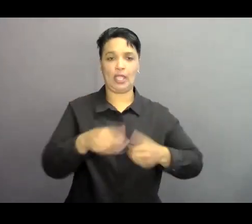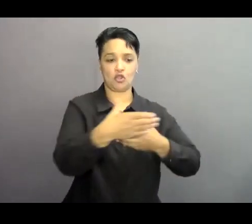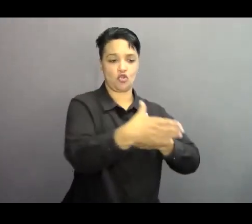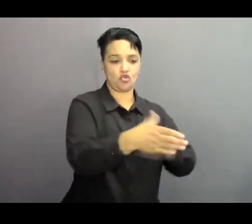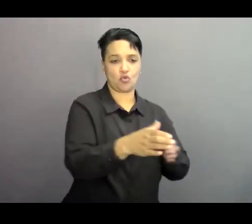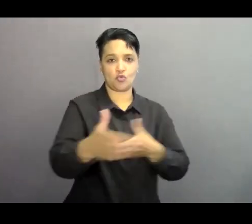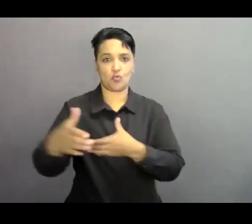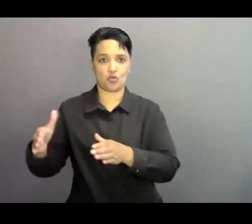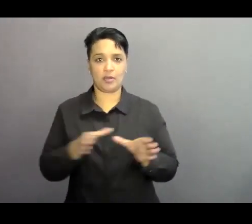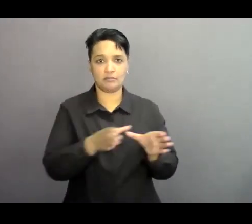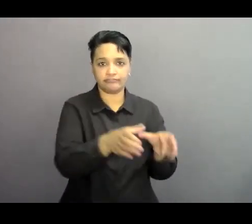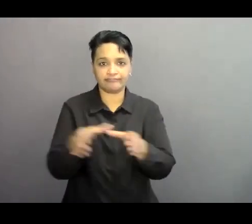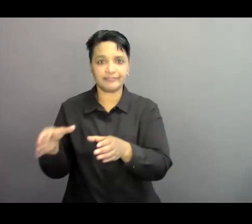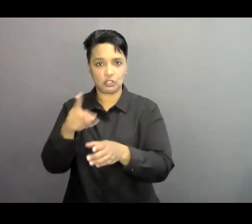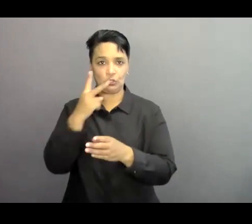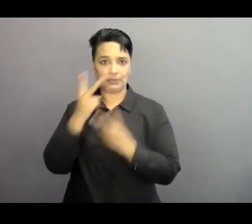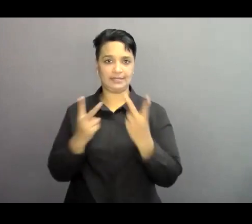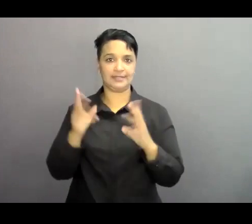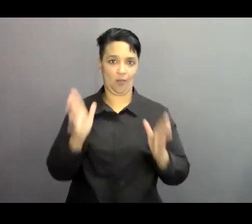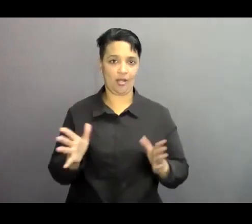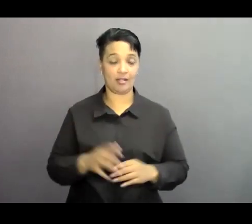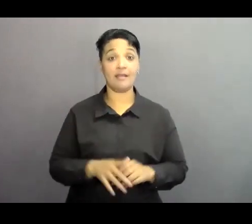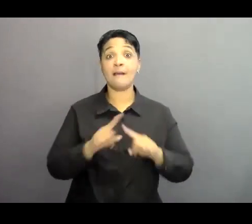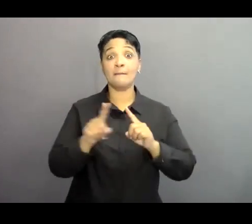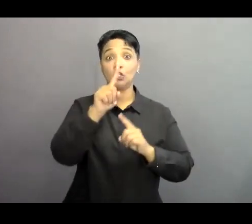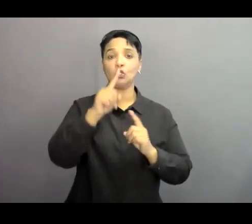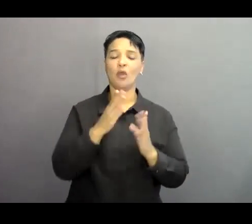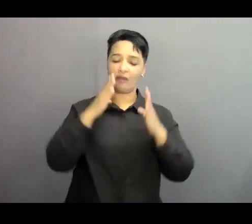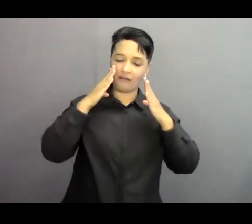The main source of information for you will be the committee's website, the UN committee's